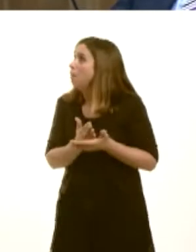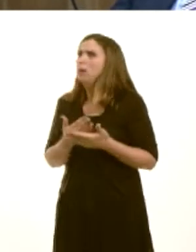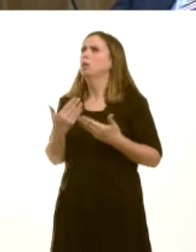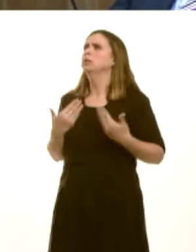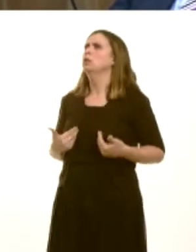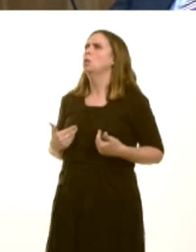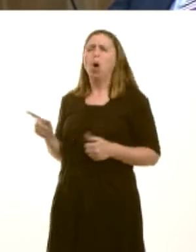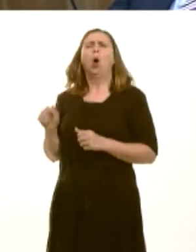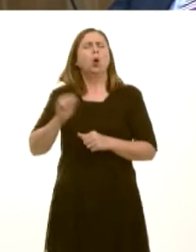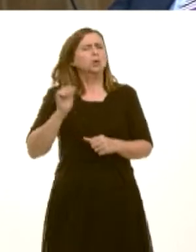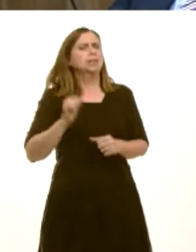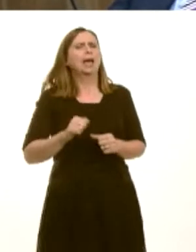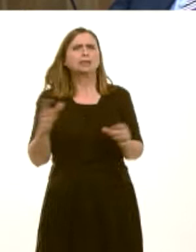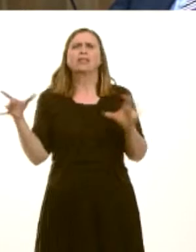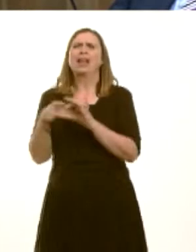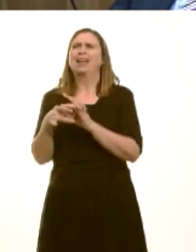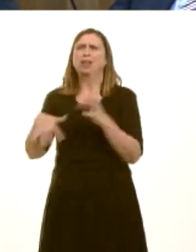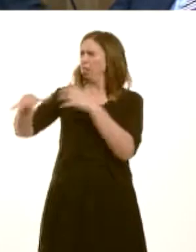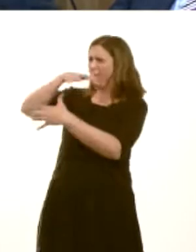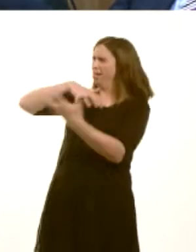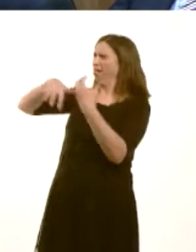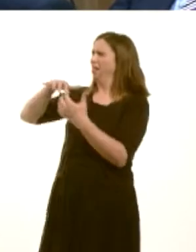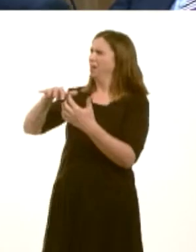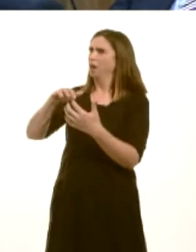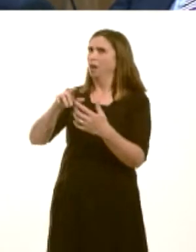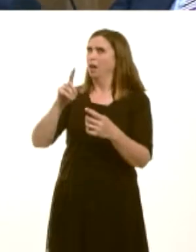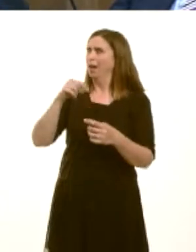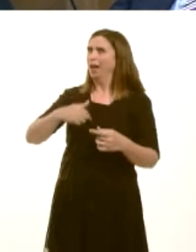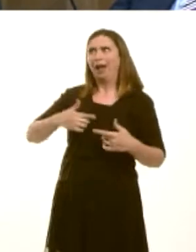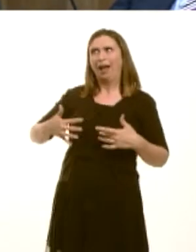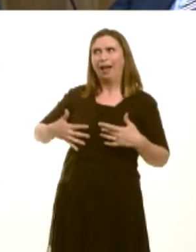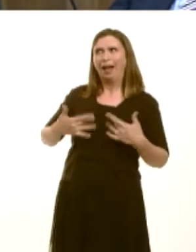ëYes, the two things are linked.í At some point in time, and this is not for nowóthis